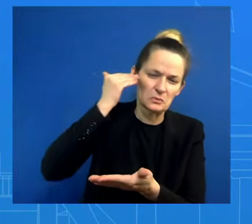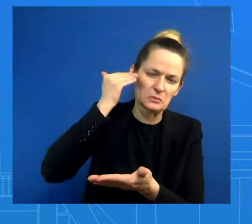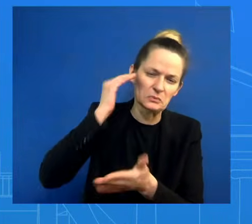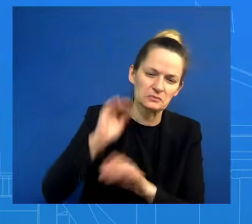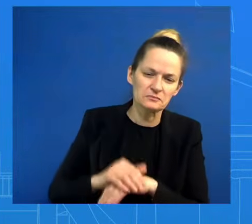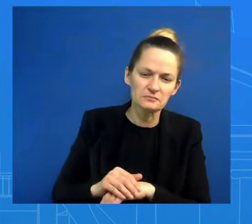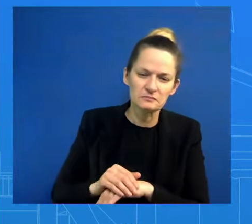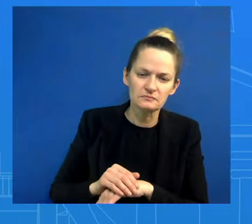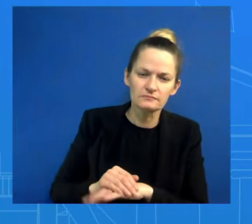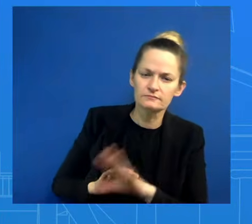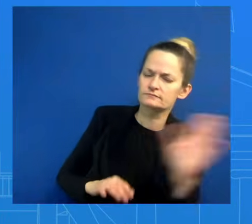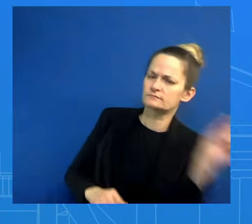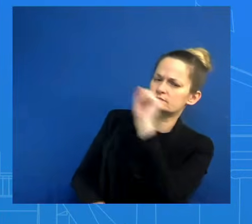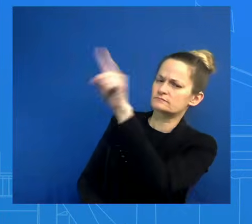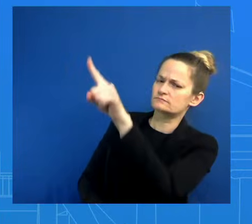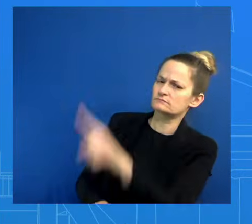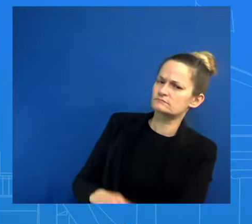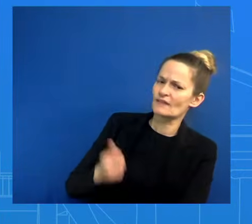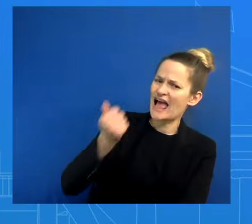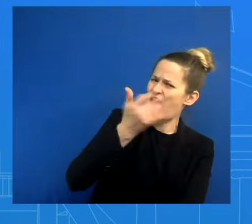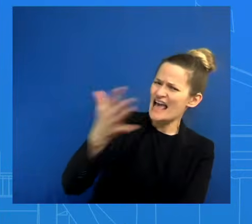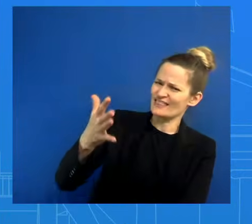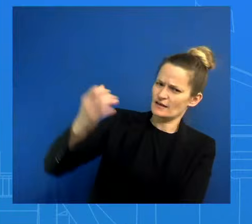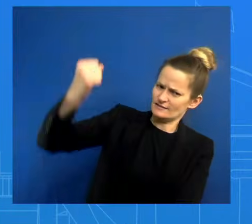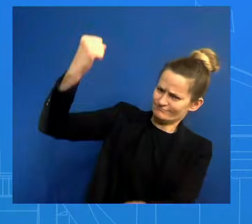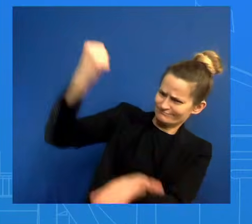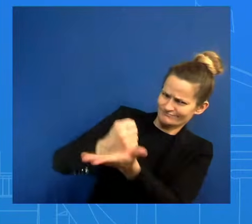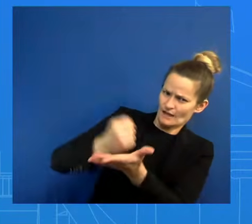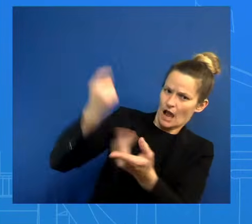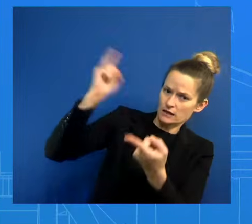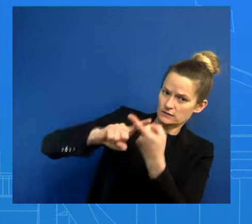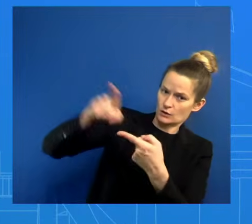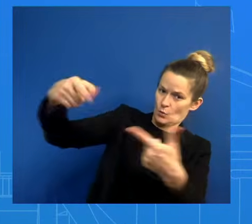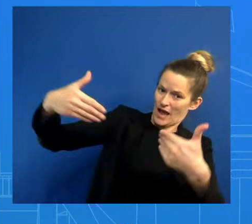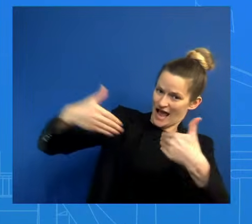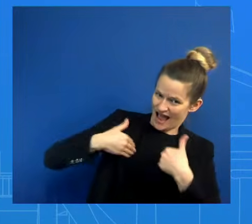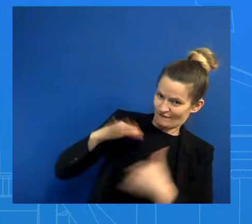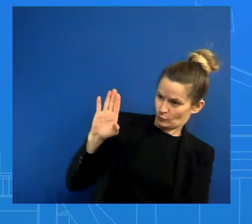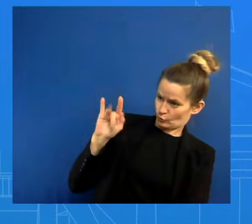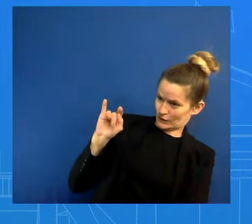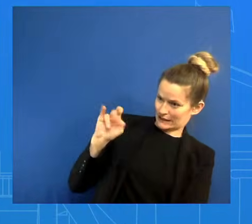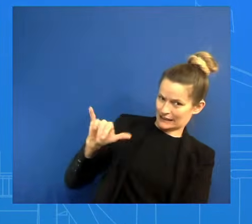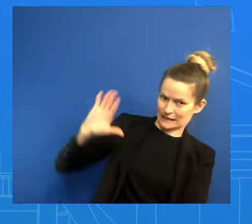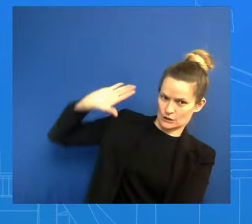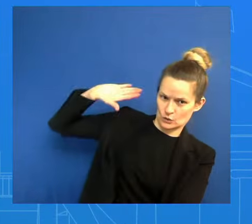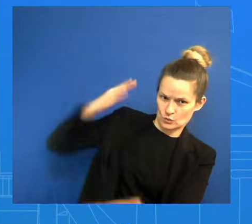Ms. Jean-Pierre: You know, I kind of laid out, kind of, the process yesterday or on how that all worked.